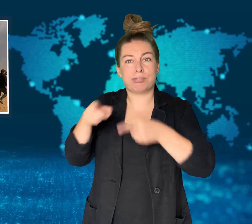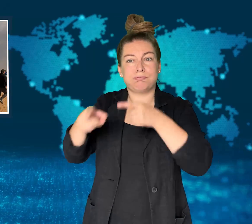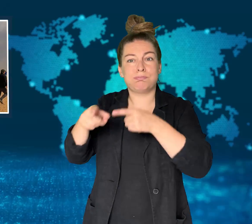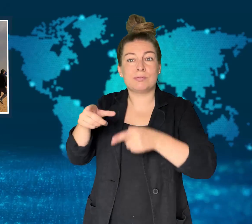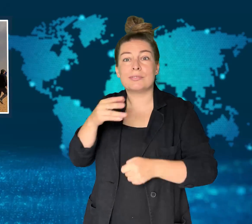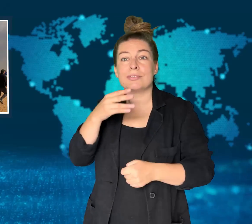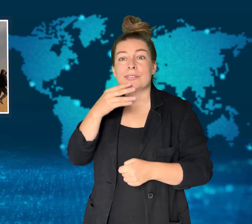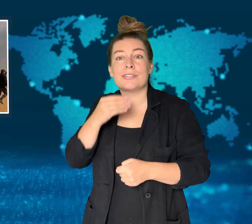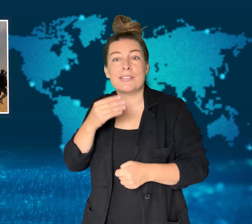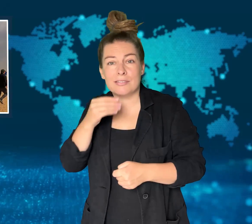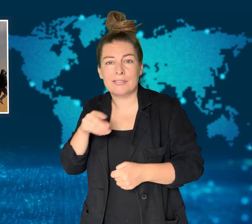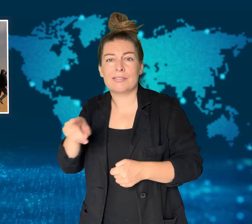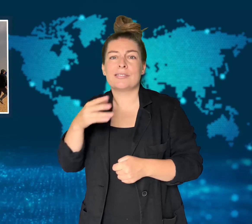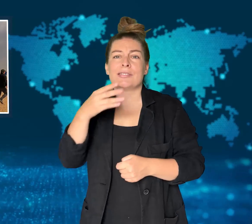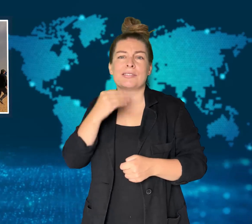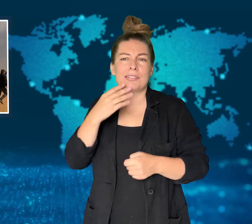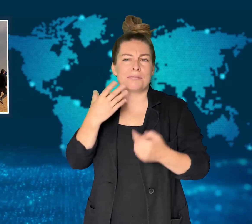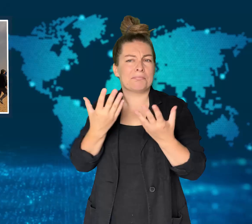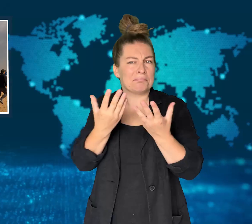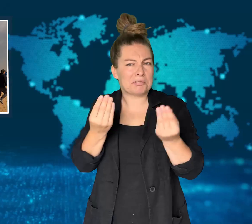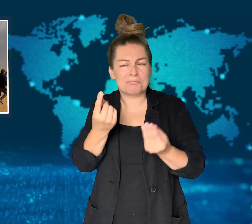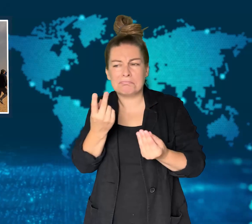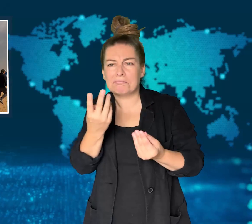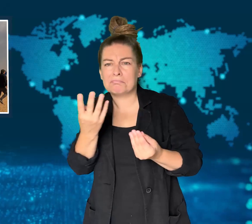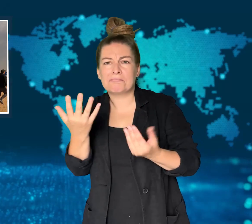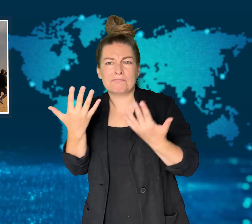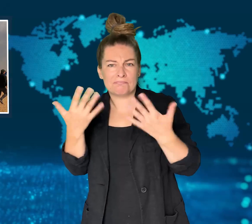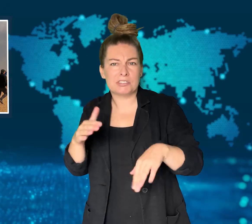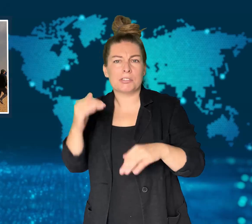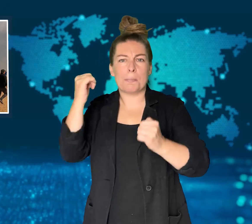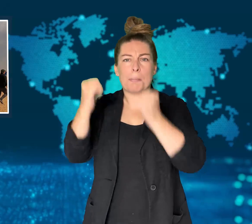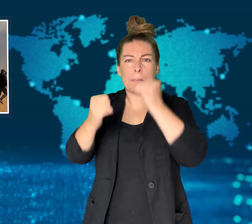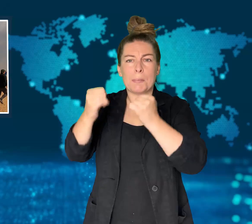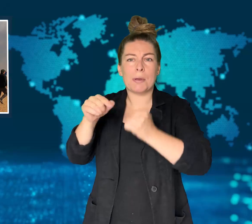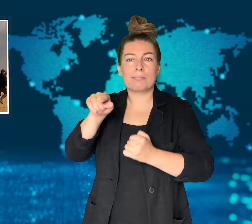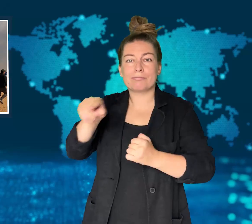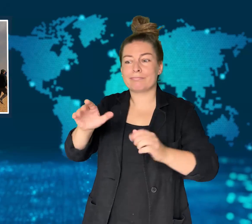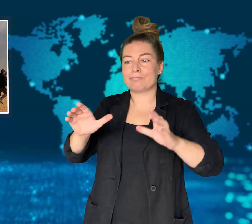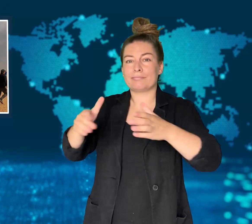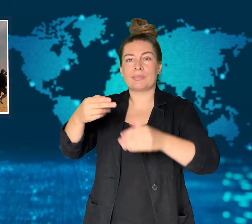This has included targeting several leaders.